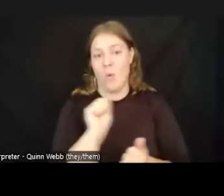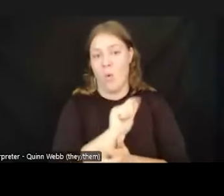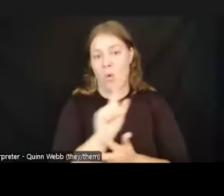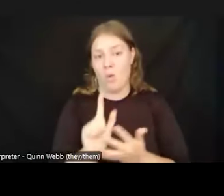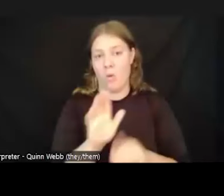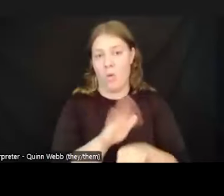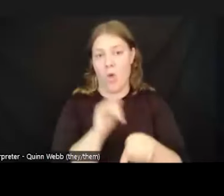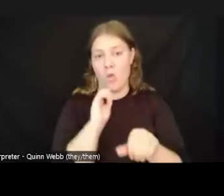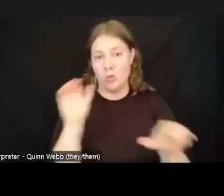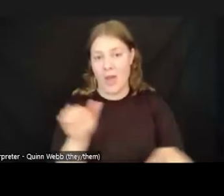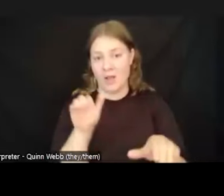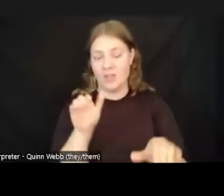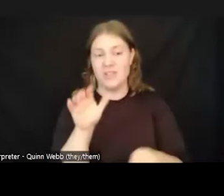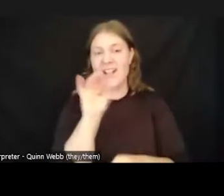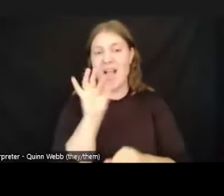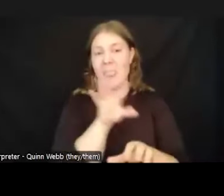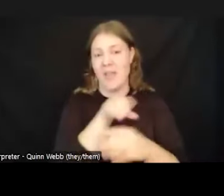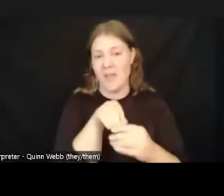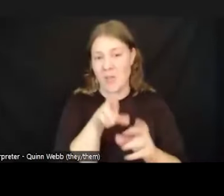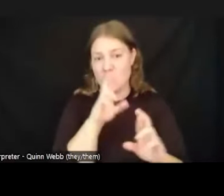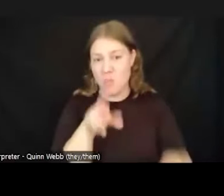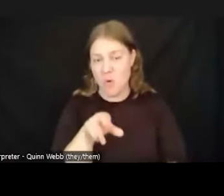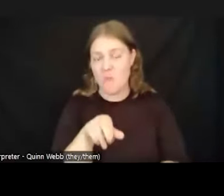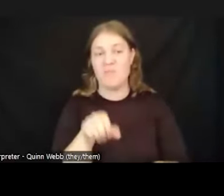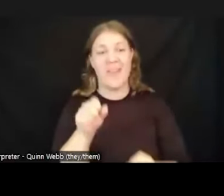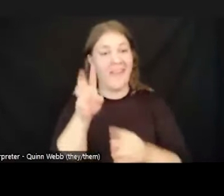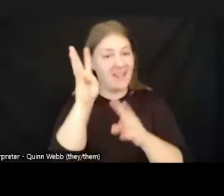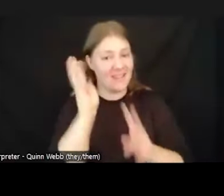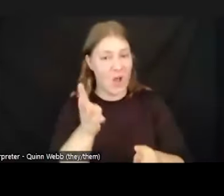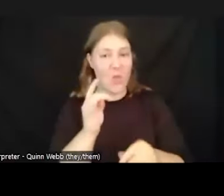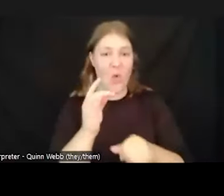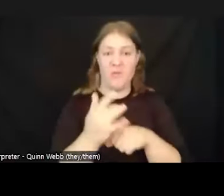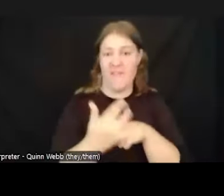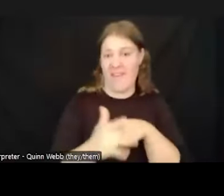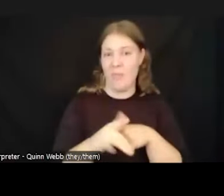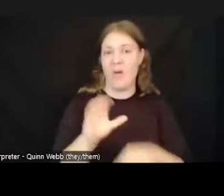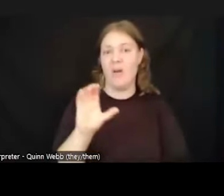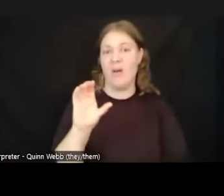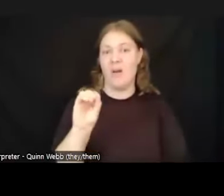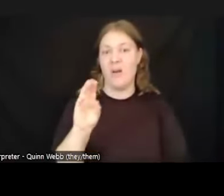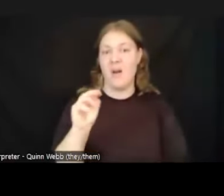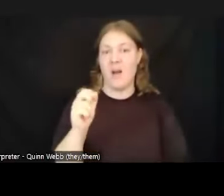within the report they're also downloadable and available on the Common Ground Health um website